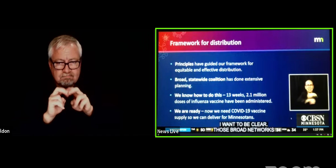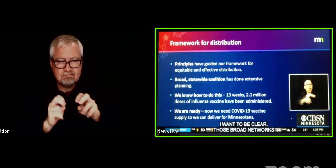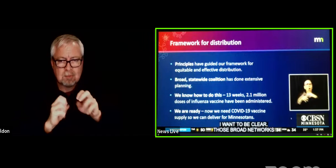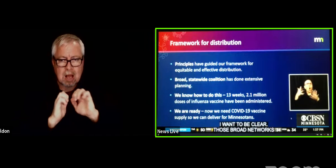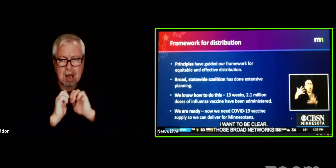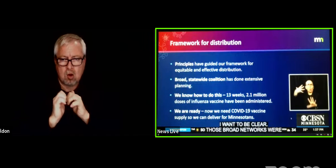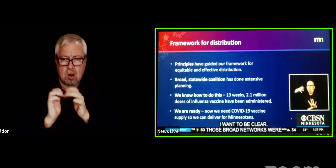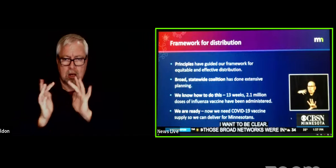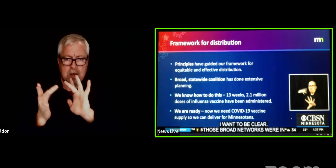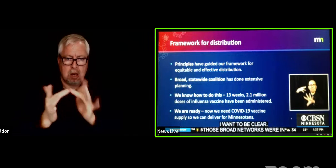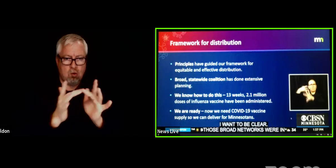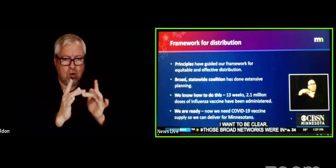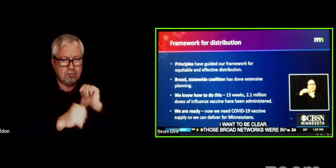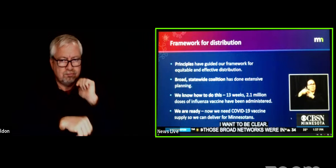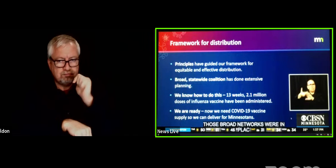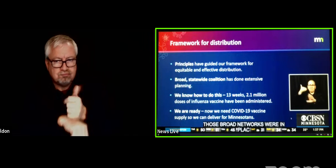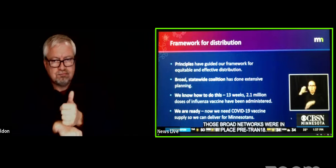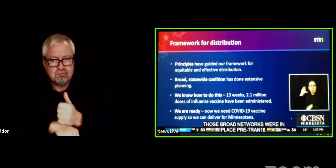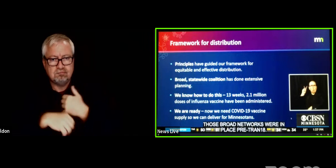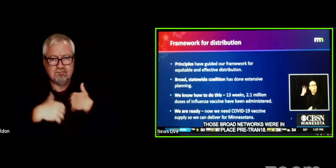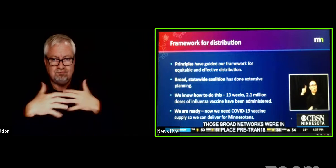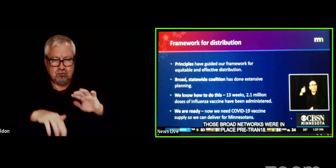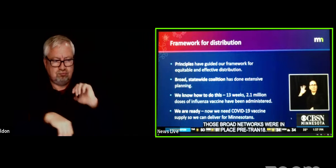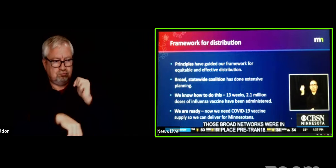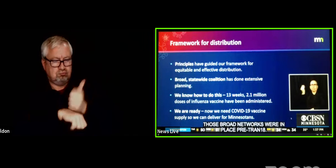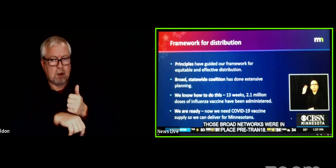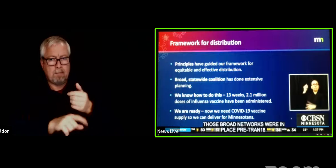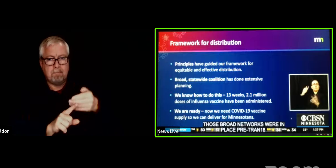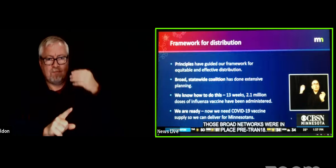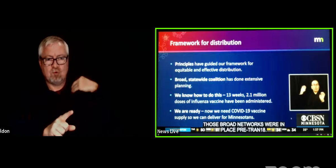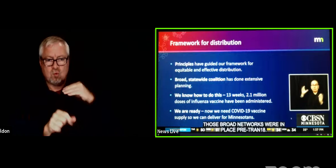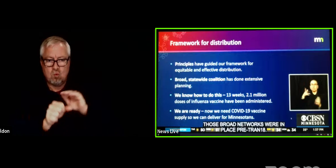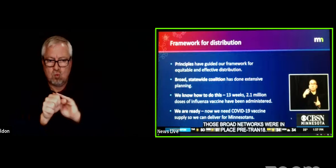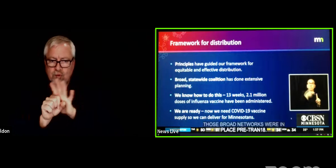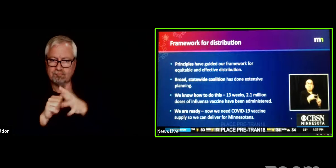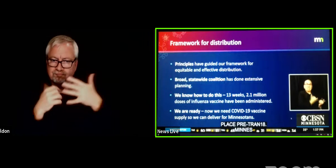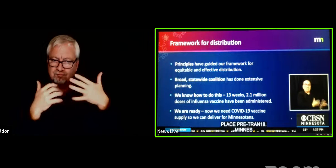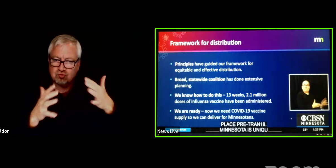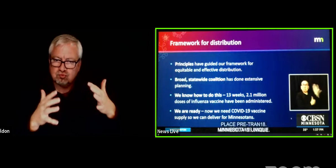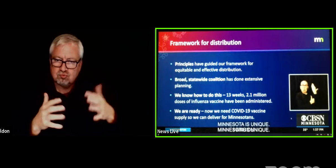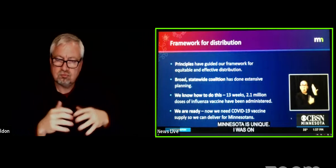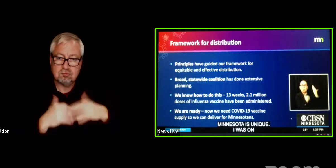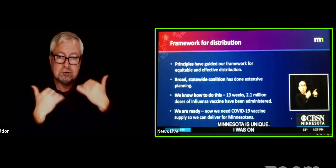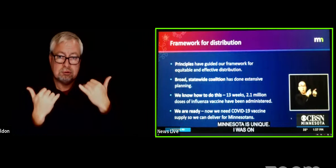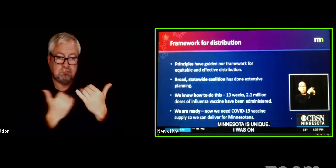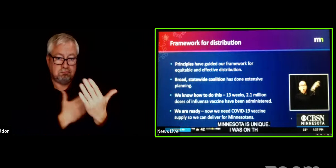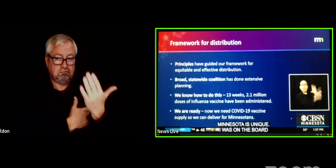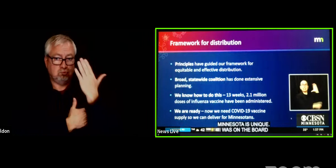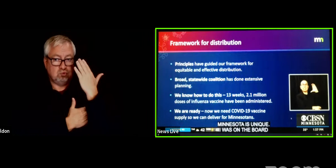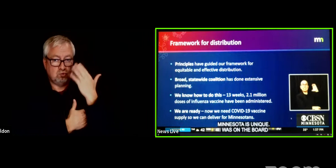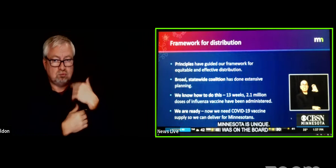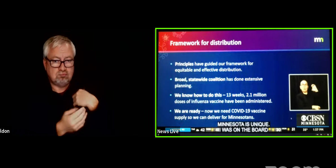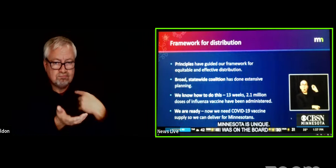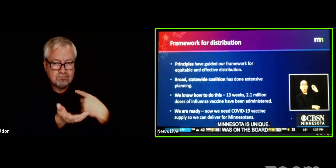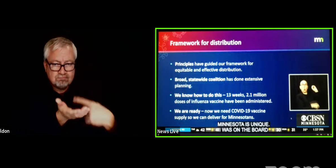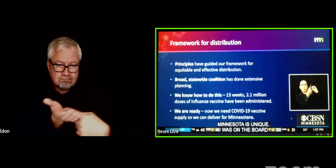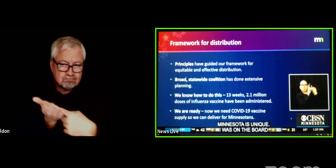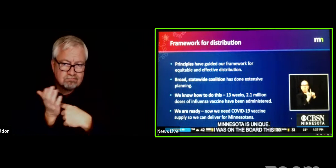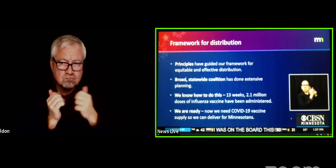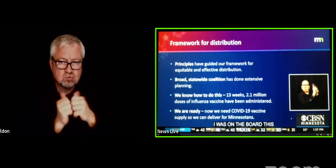ON THE PHONE THIS THIS MORNING WITH THE CEOs OF OUR EIGHT LARGEST HEALTH CARE SYSTEMS, I WILL BE ON THE PHONE THIS AFTERNOON WITH ABOUT 70 GREATER MINNESOTA HEALTH CARE